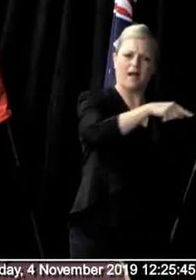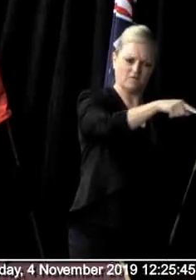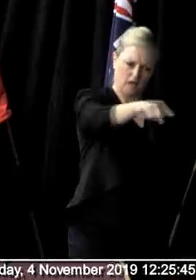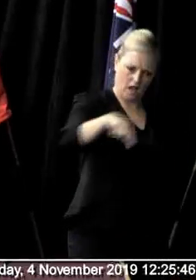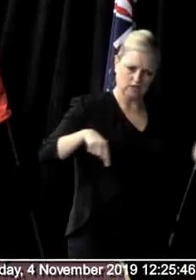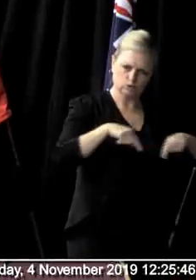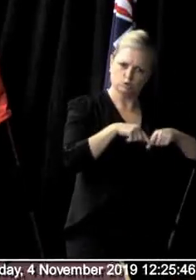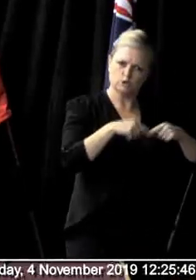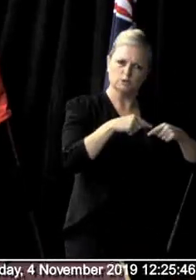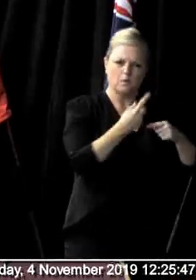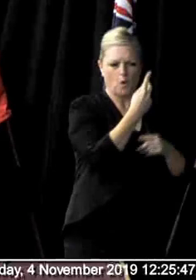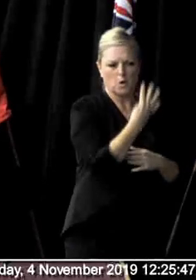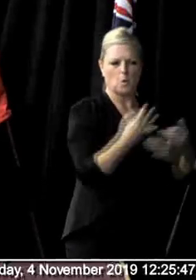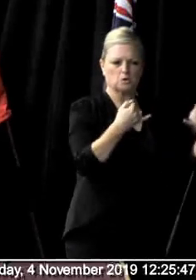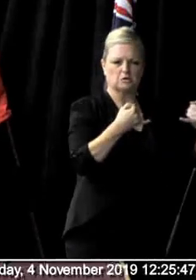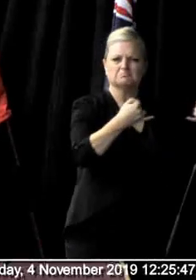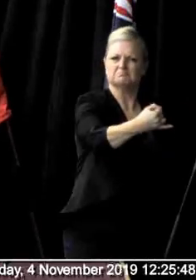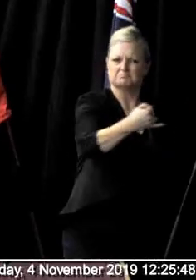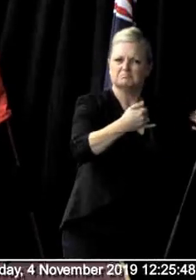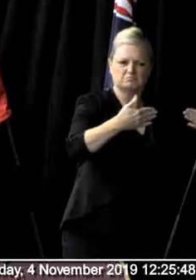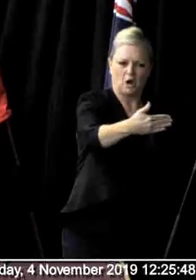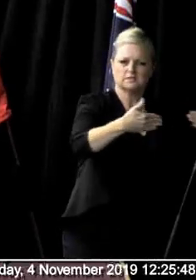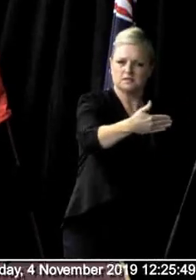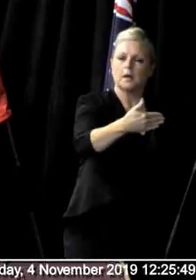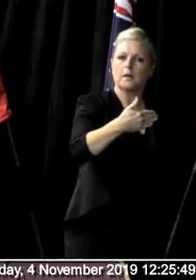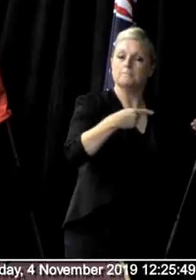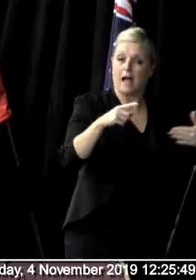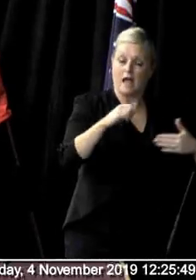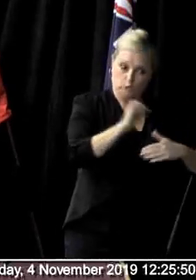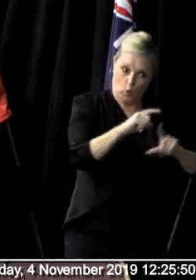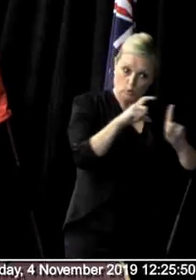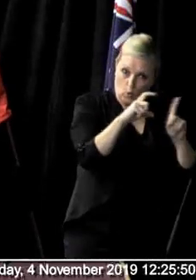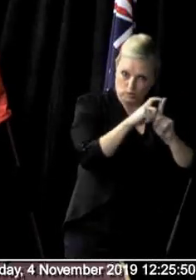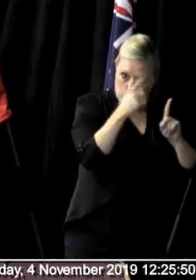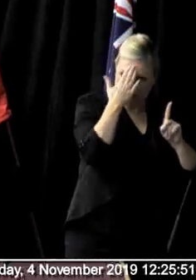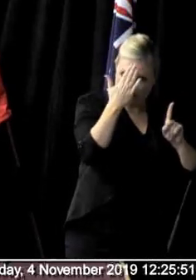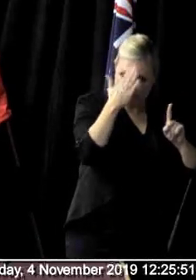which took up about a quarter of the classroom but your daughter did not know she could not cross it? FEMALE: No.